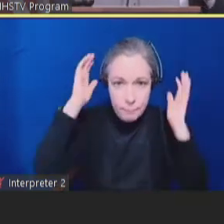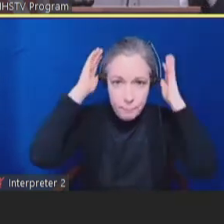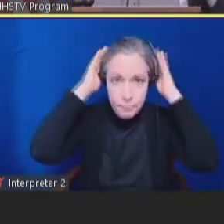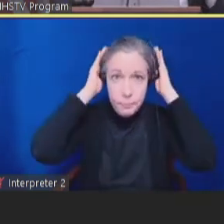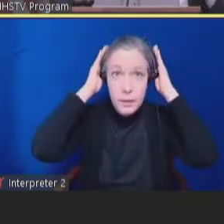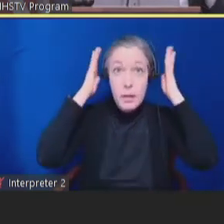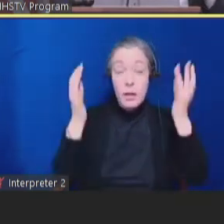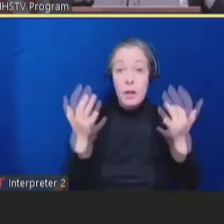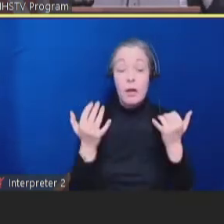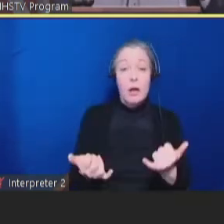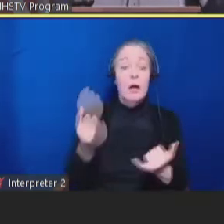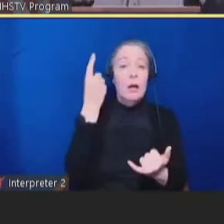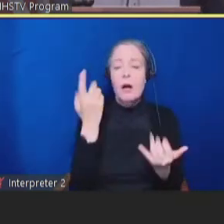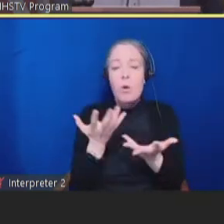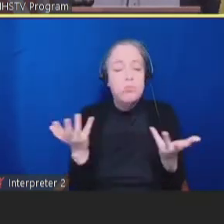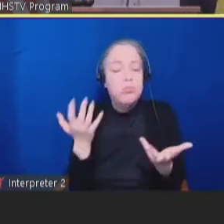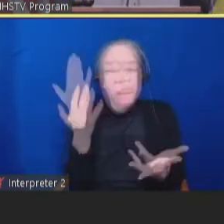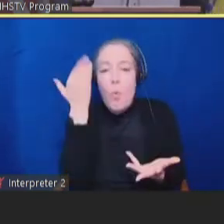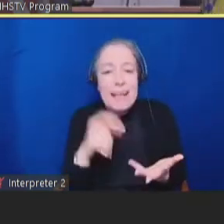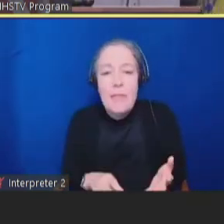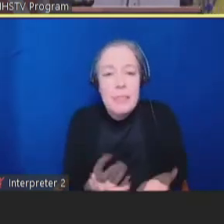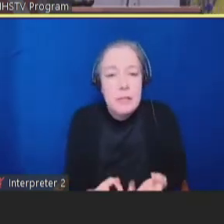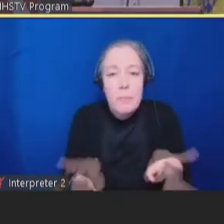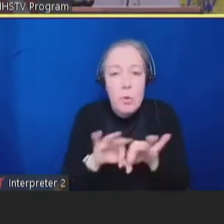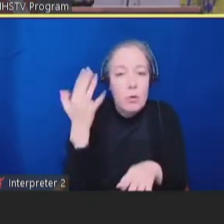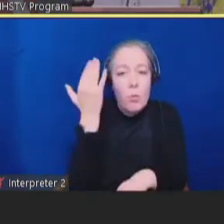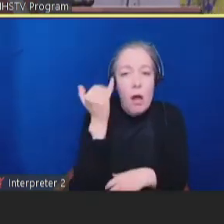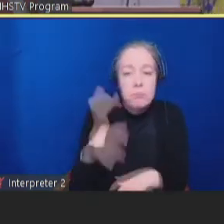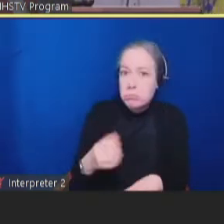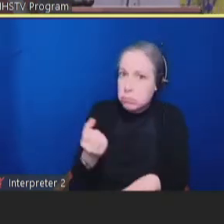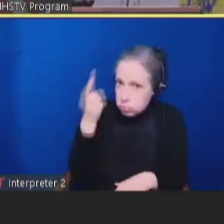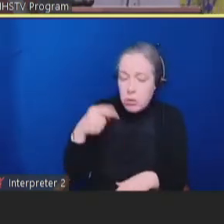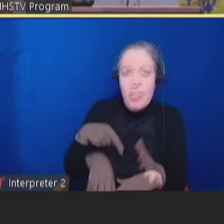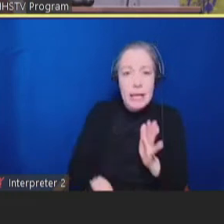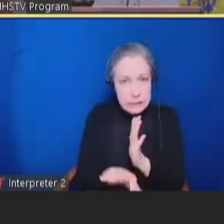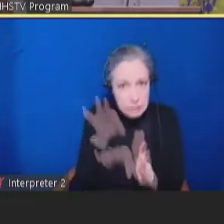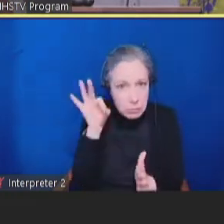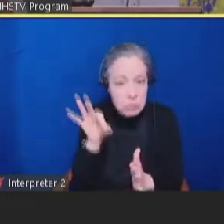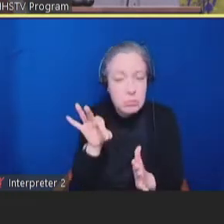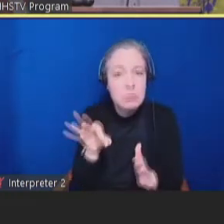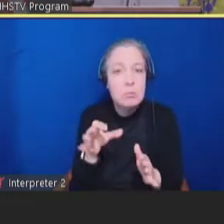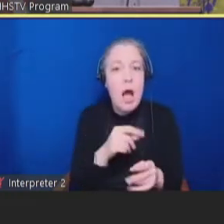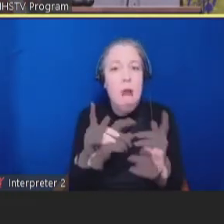the significance of this is -- this discovery, along with other recent improvements in vaccine